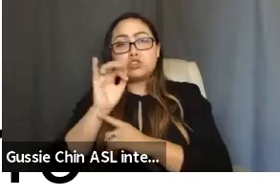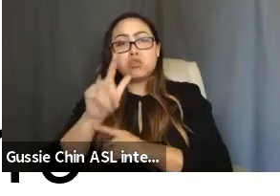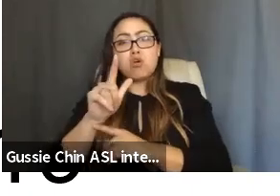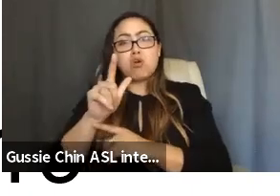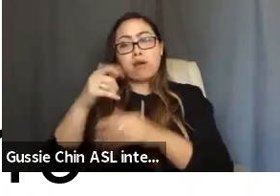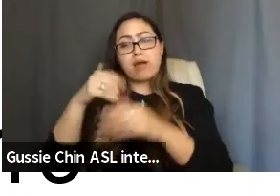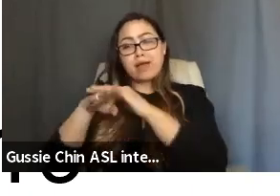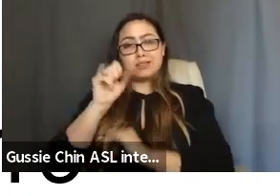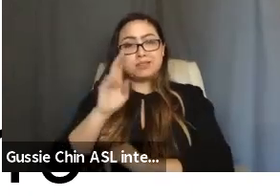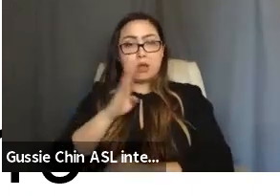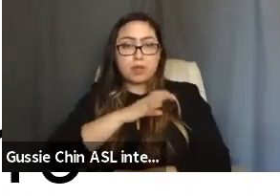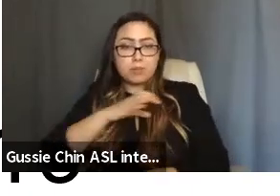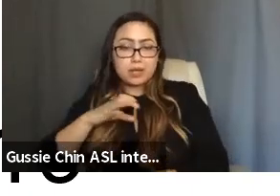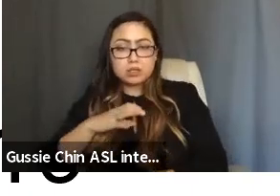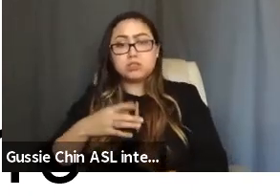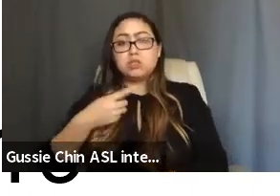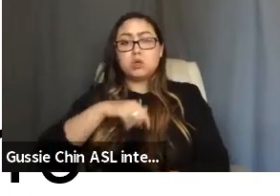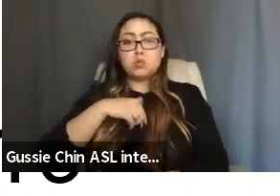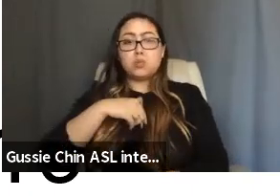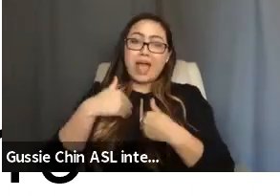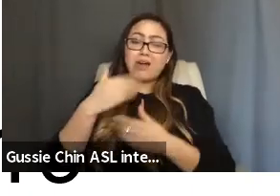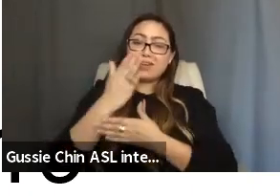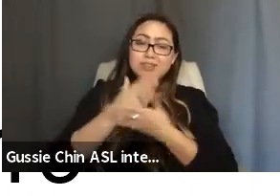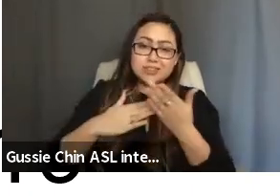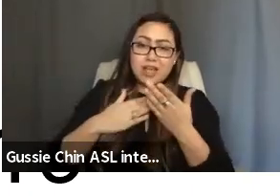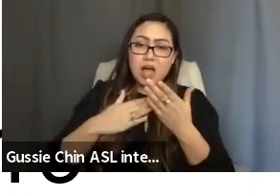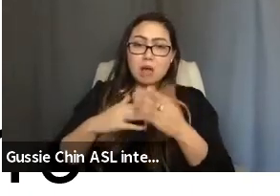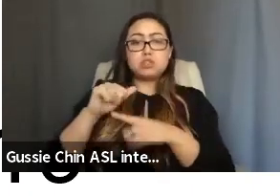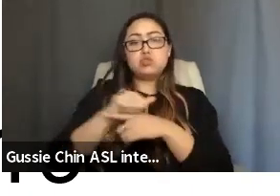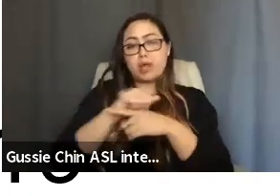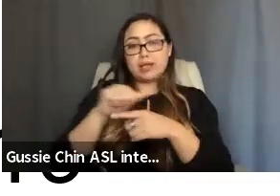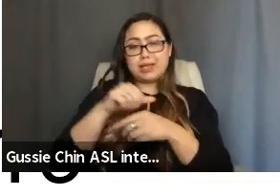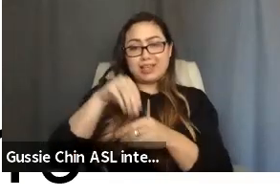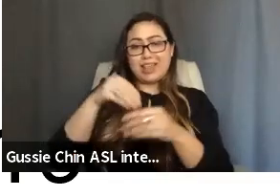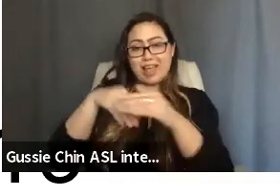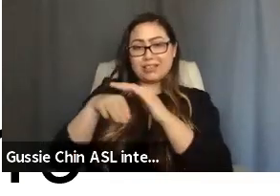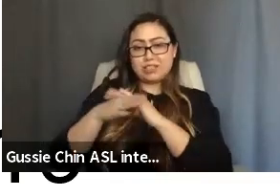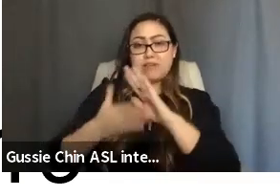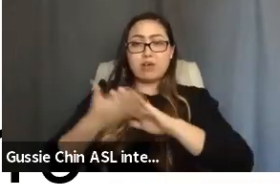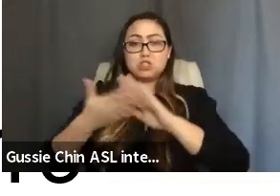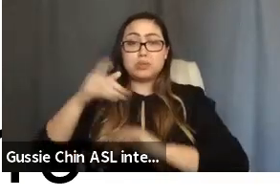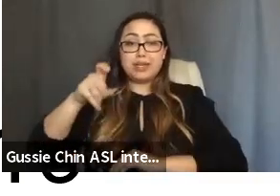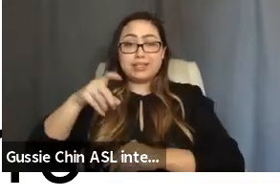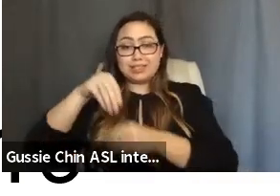access and functional needs inside the Emergency Operations Center, and then through all of this,